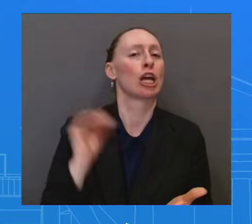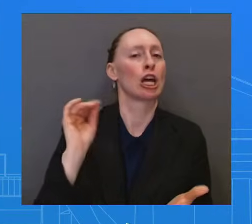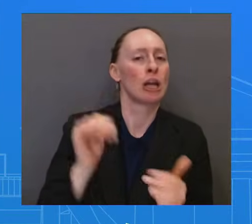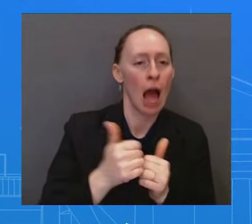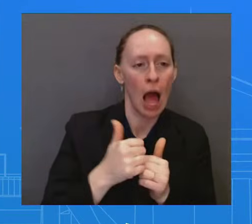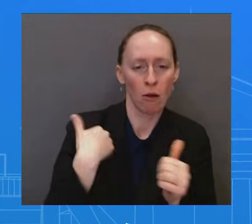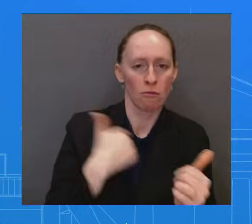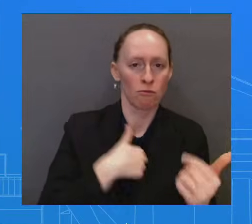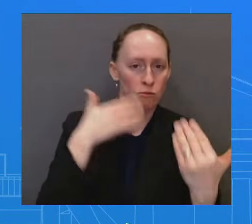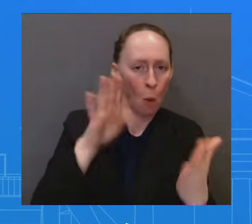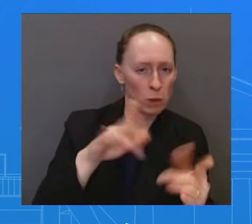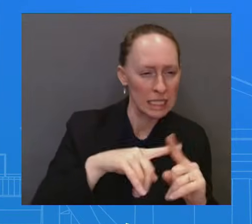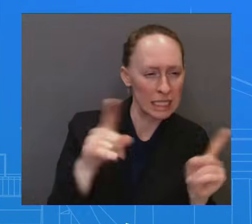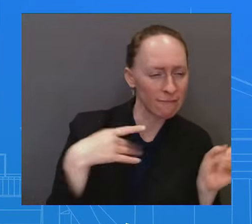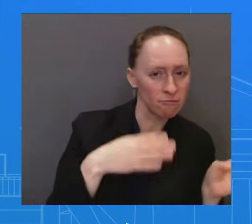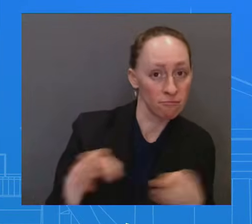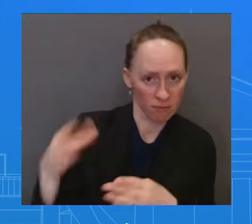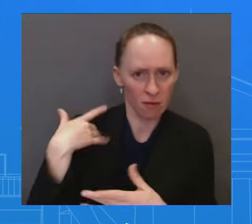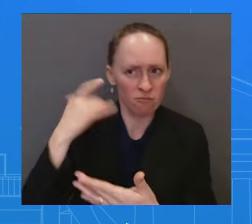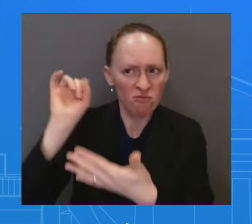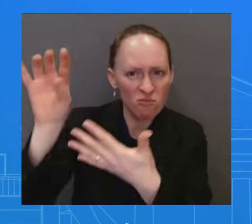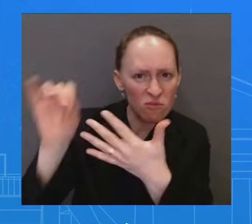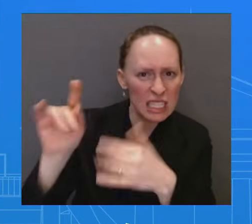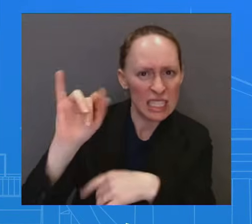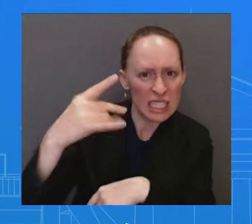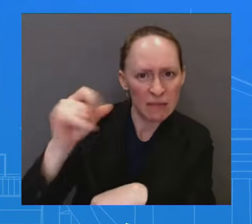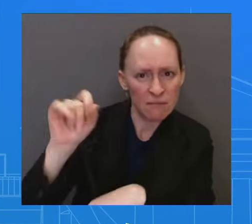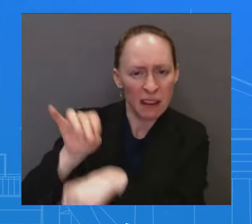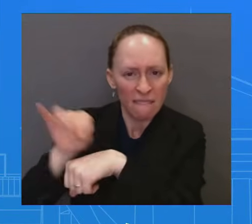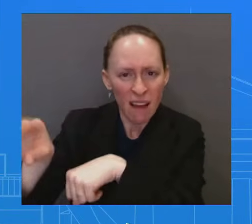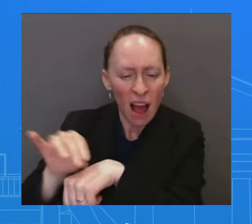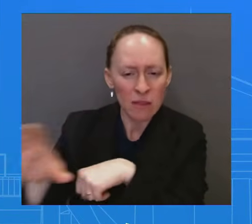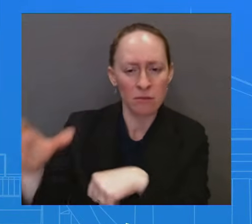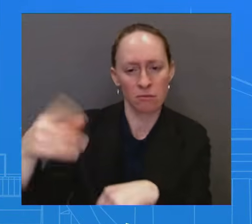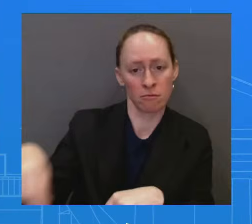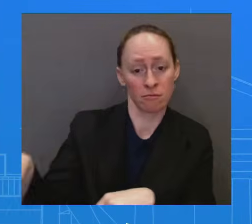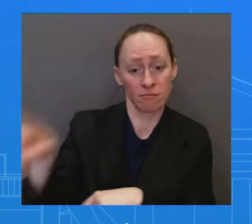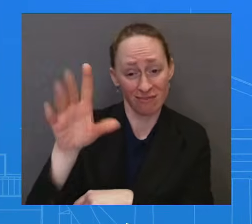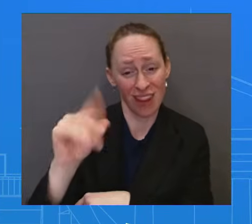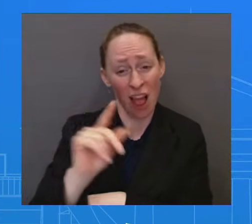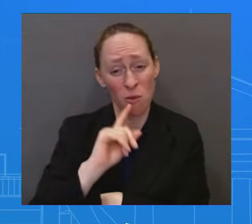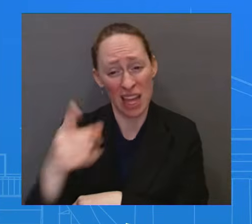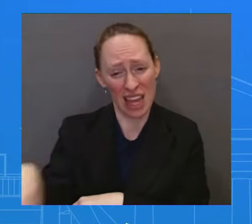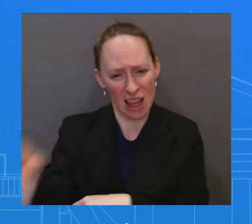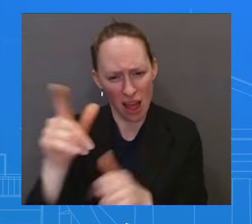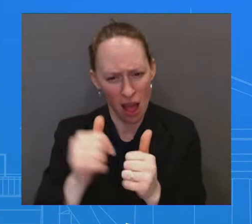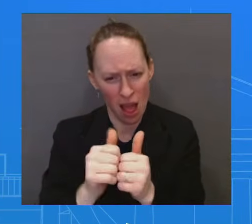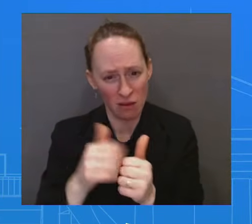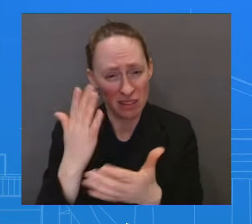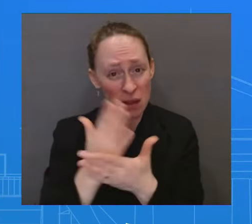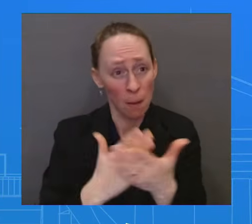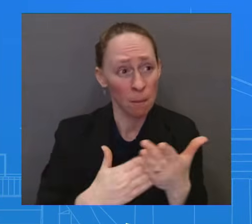as well as asking them some tough questions. And certainly, when Jake was there, just in the last few days, had lengthy discussions